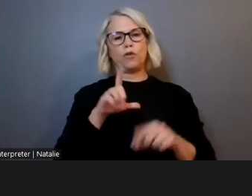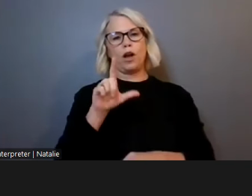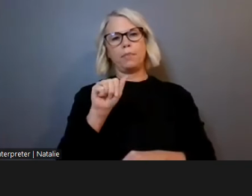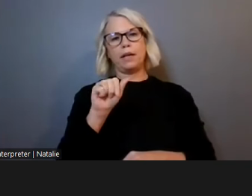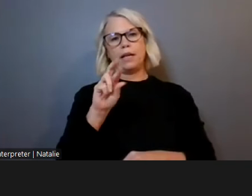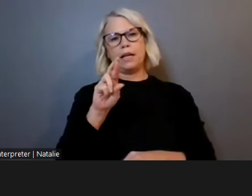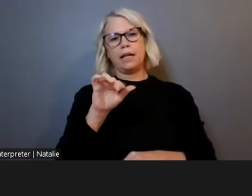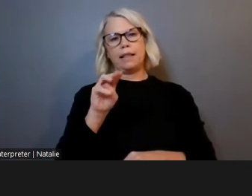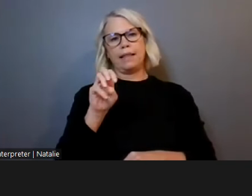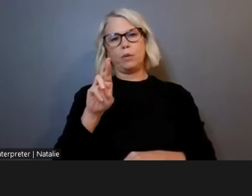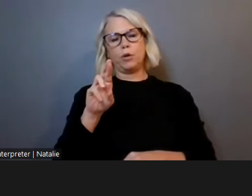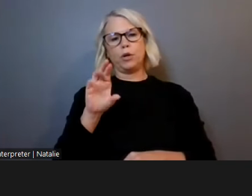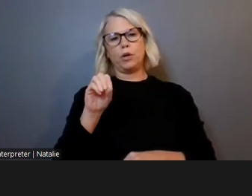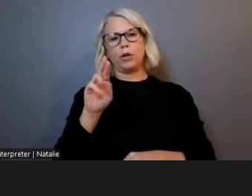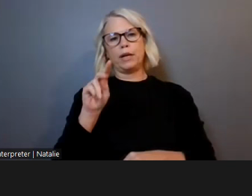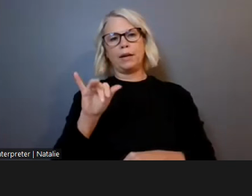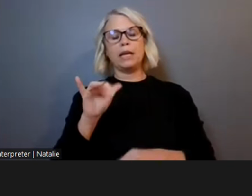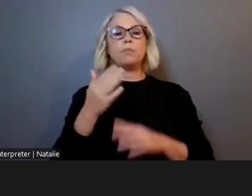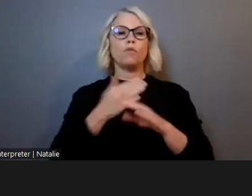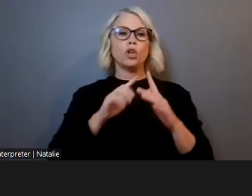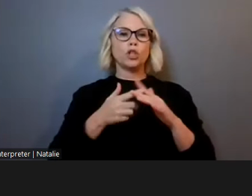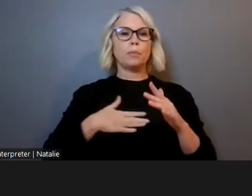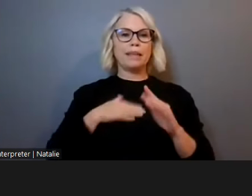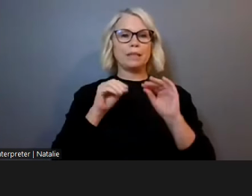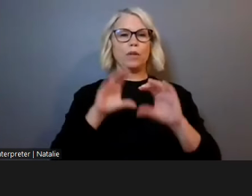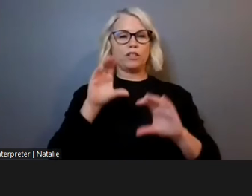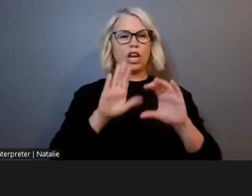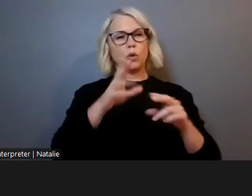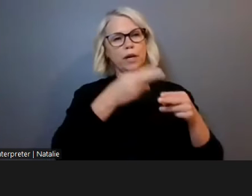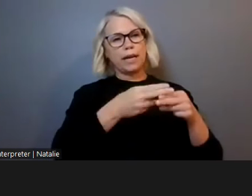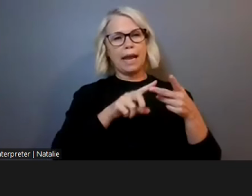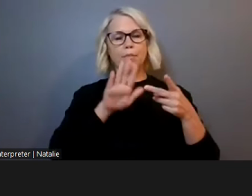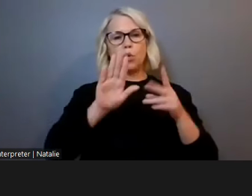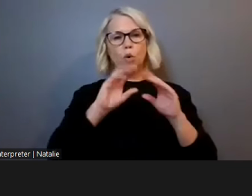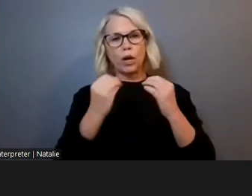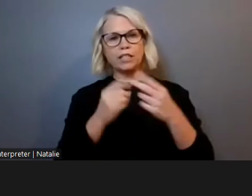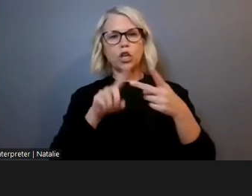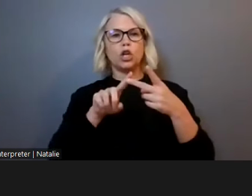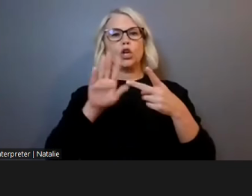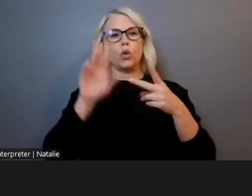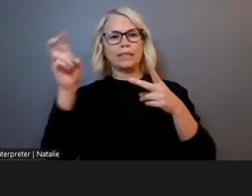Can everyone please put into the chat your name, your organization, your title, and something